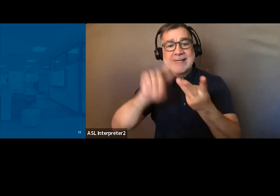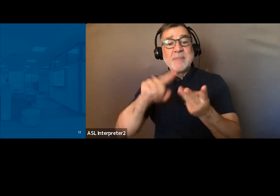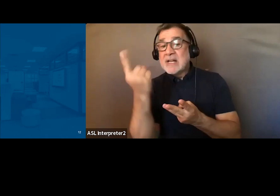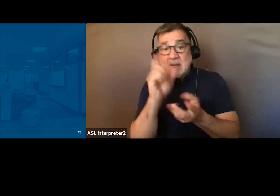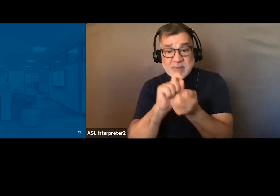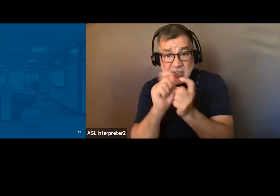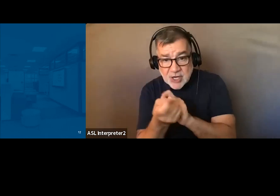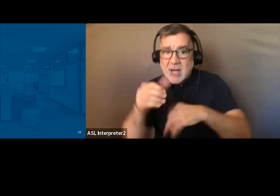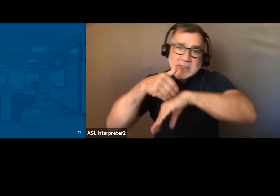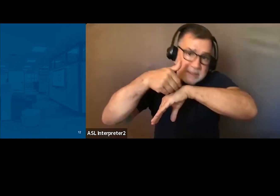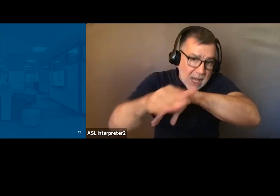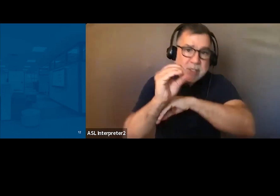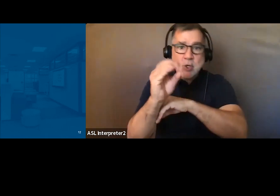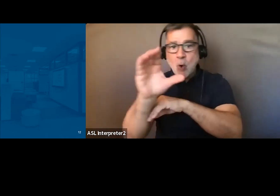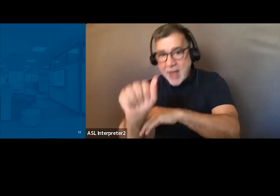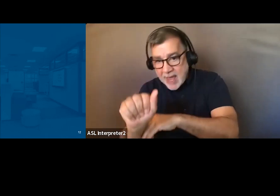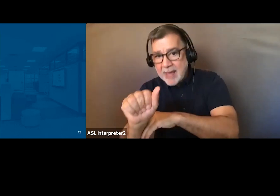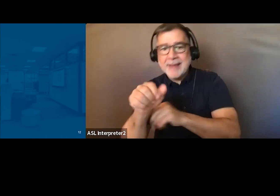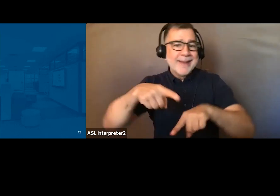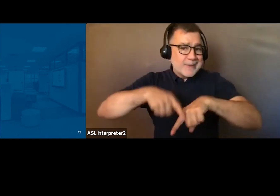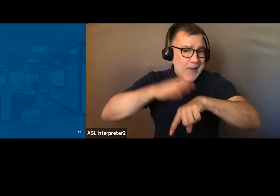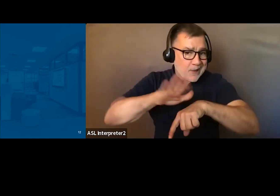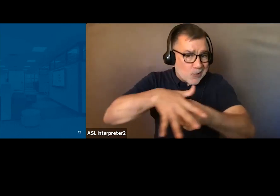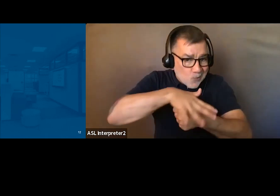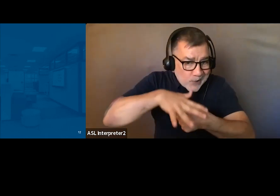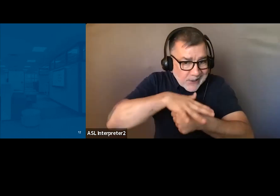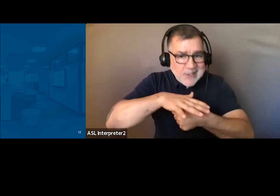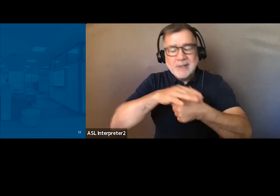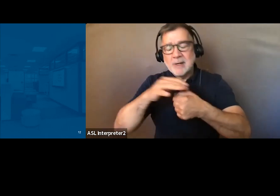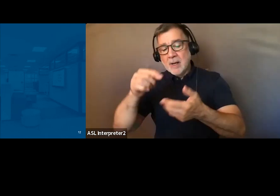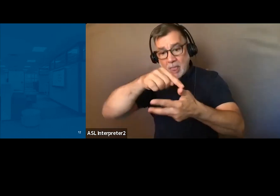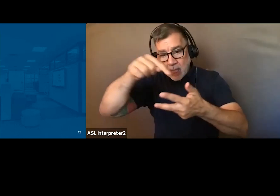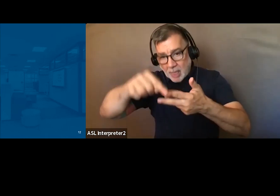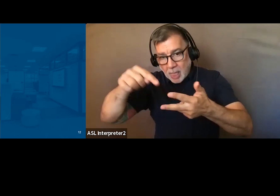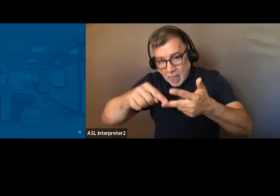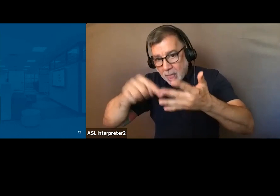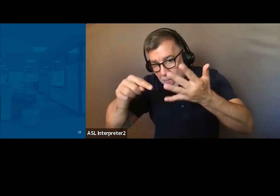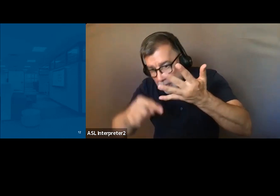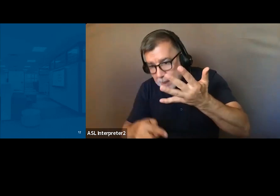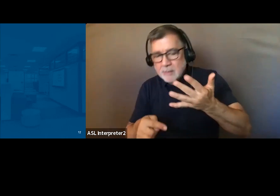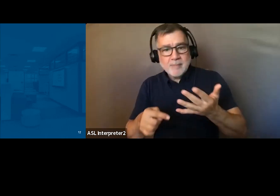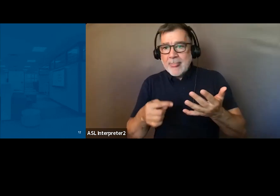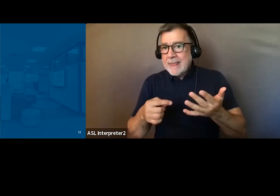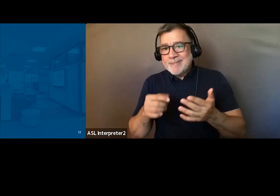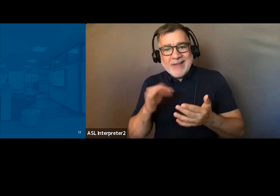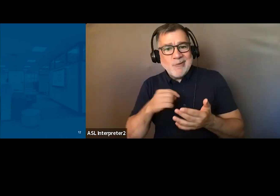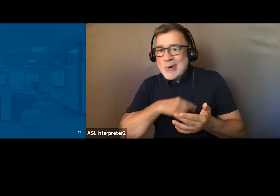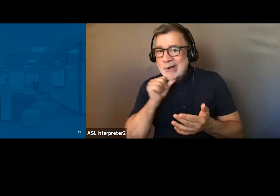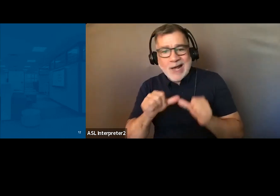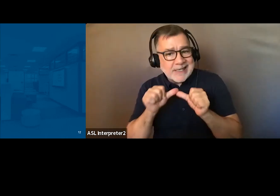Depending on where you -- what region you were in, not all the time were we consistent with sending OA, whether we needed signatures or not.